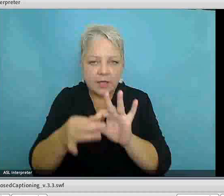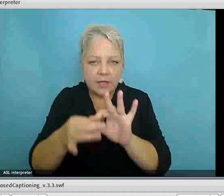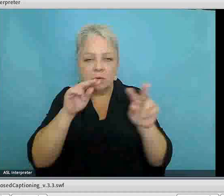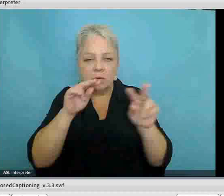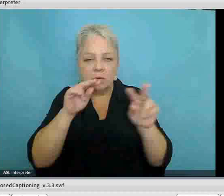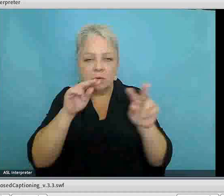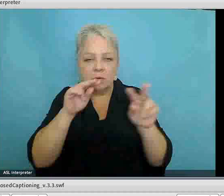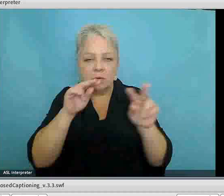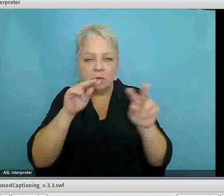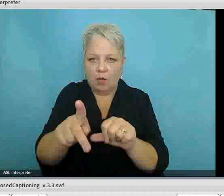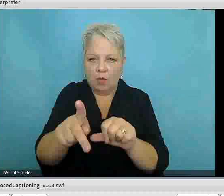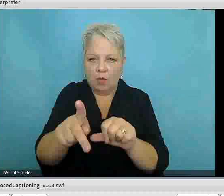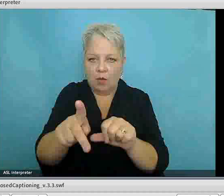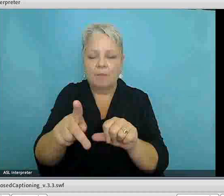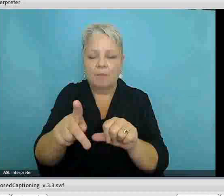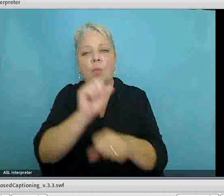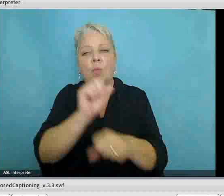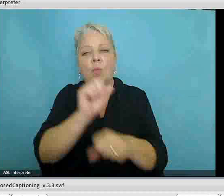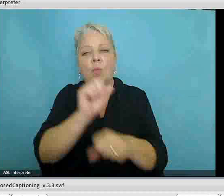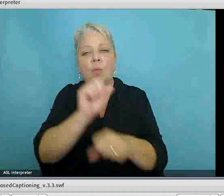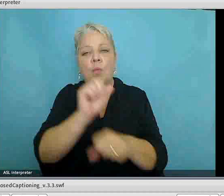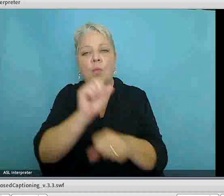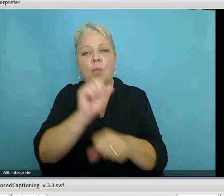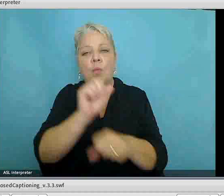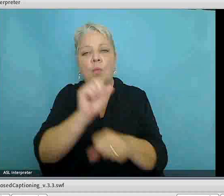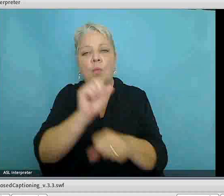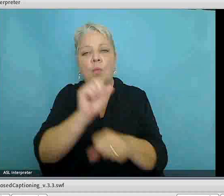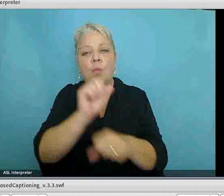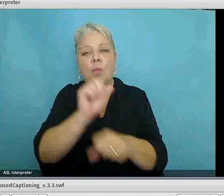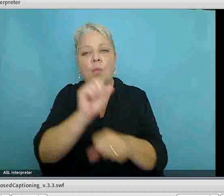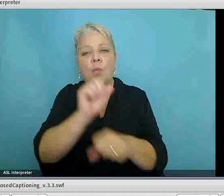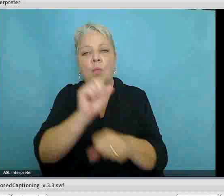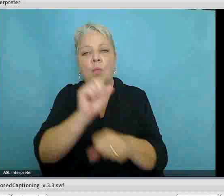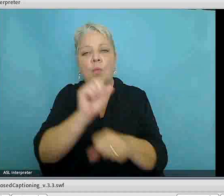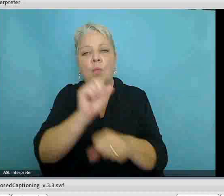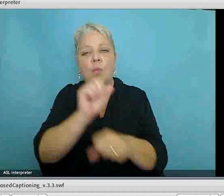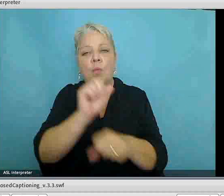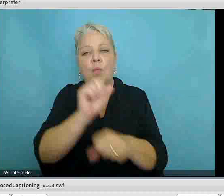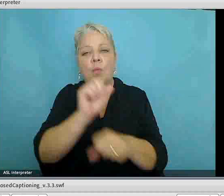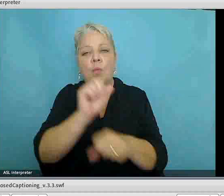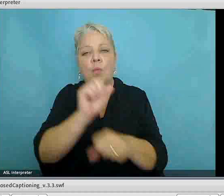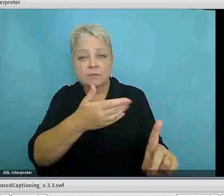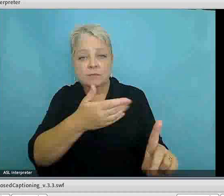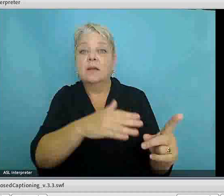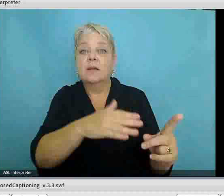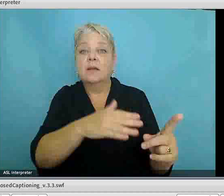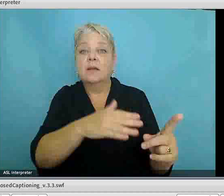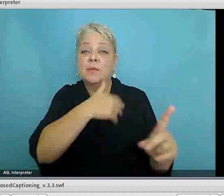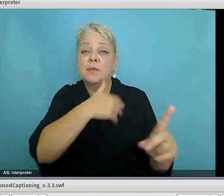the member and be that member's primary point of contact.